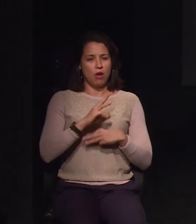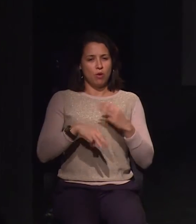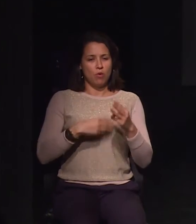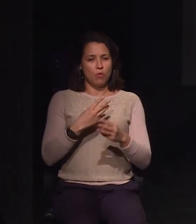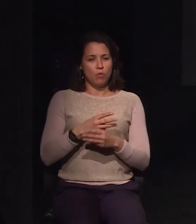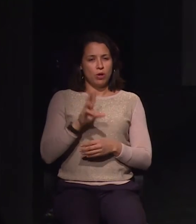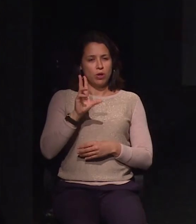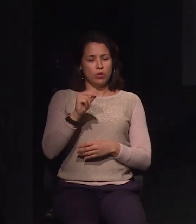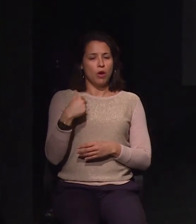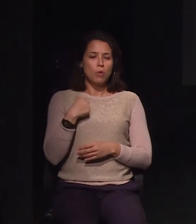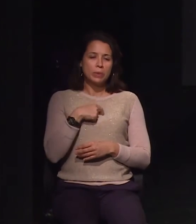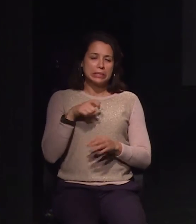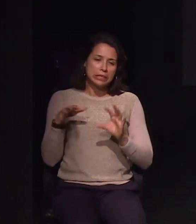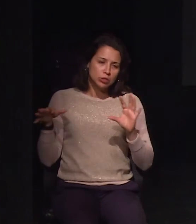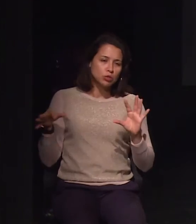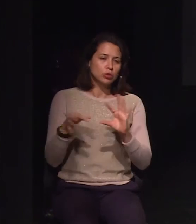what is and what we aspire to.